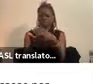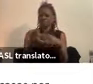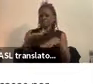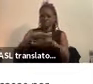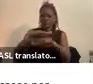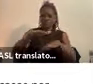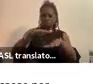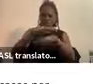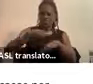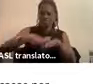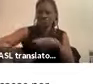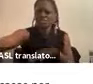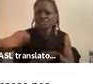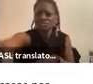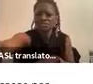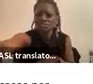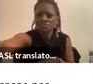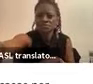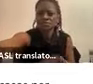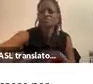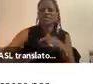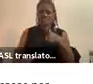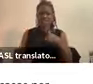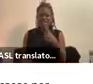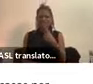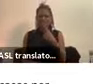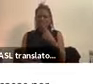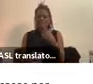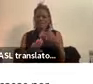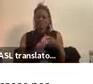As I mentioned earlier, the number of new cases per hundred